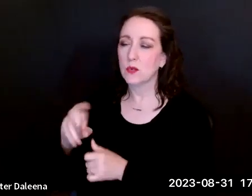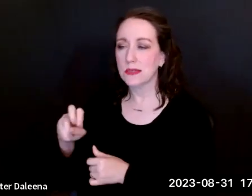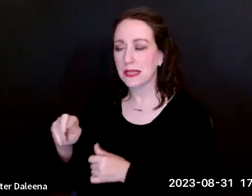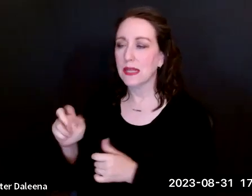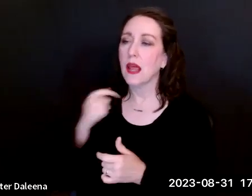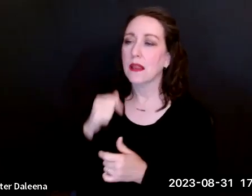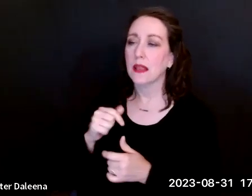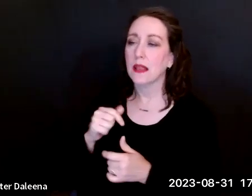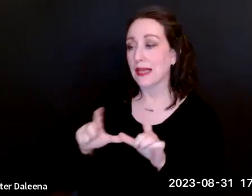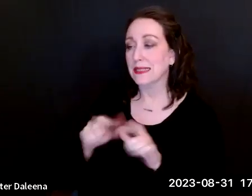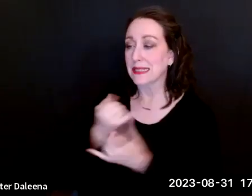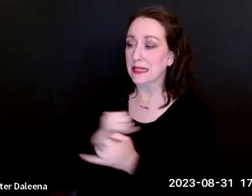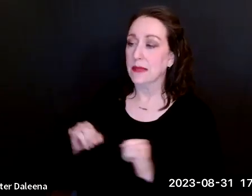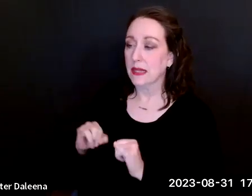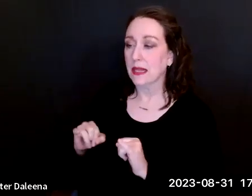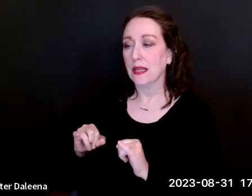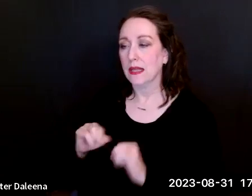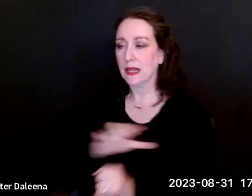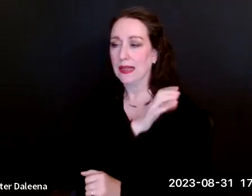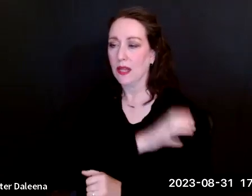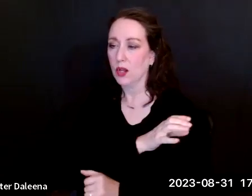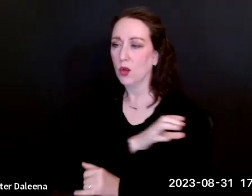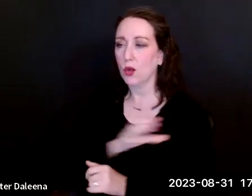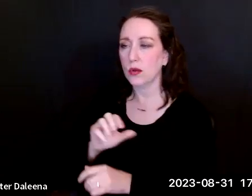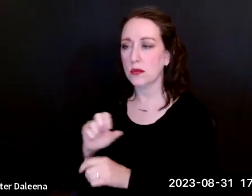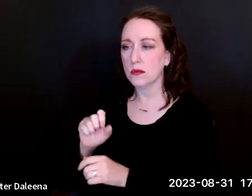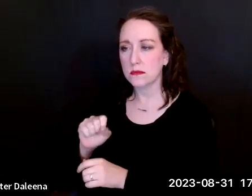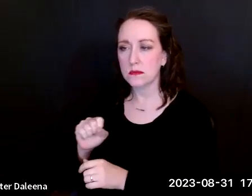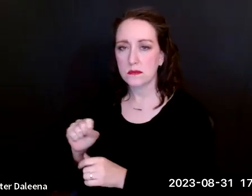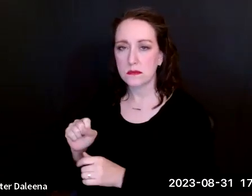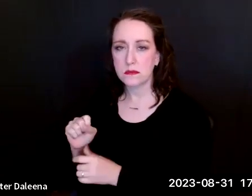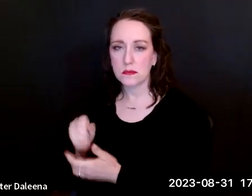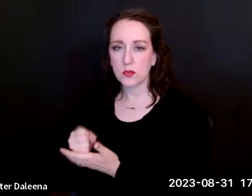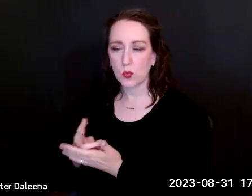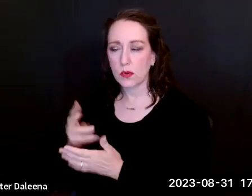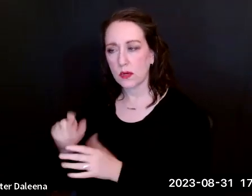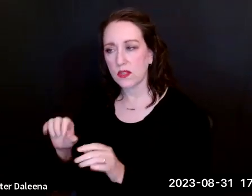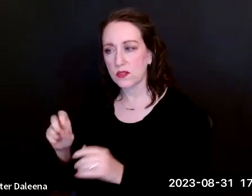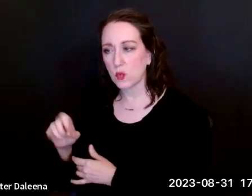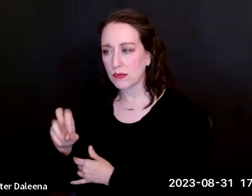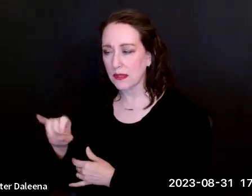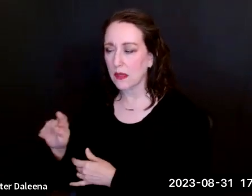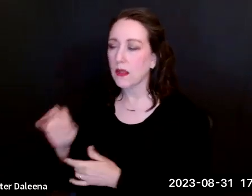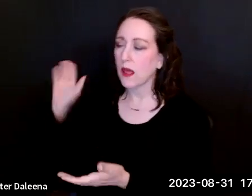clinical social worker associate that can provide some relief for some of the exam barriers that